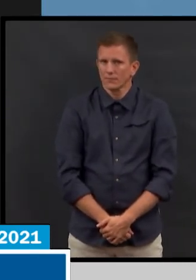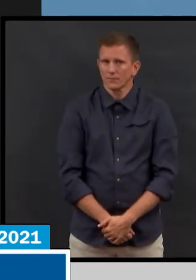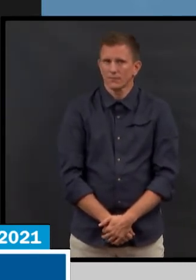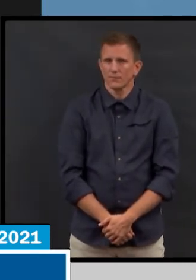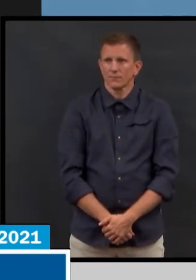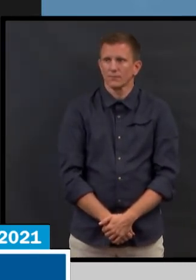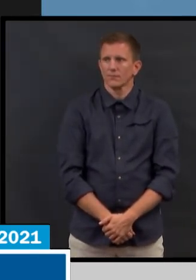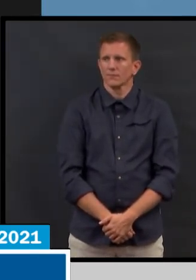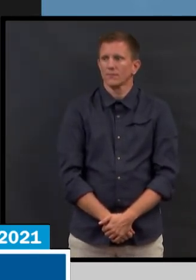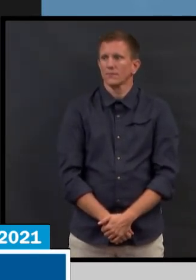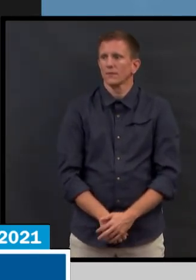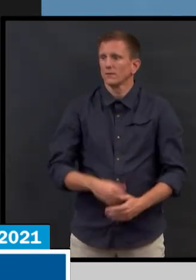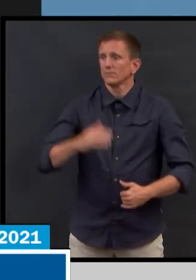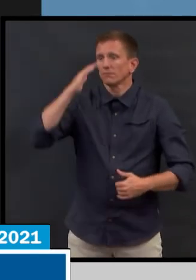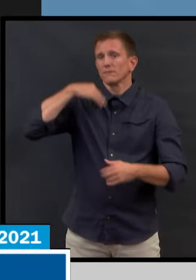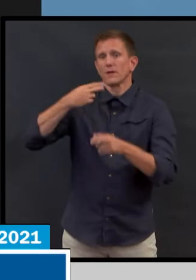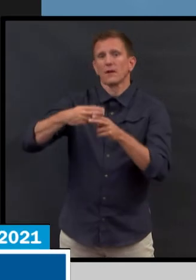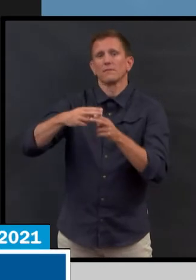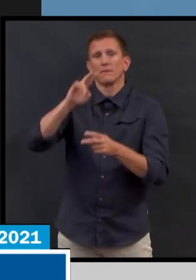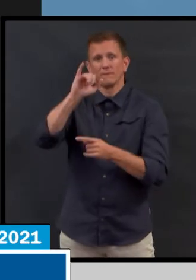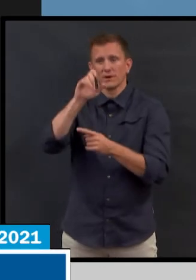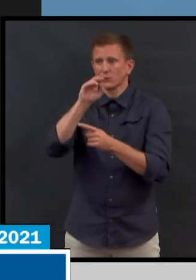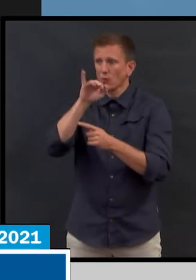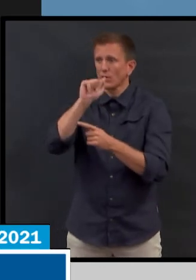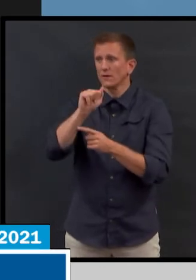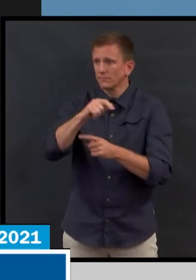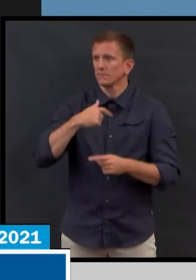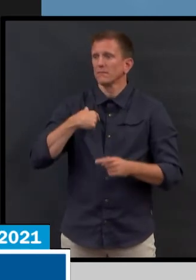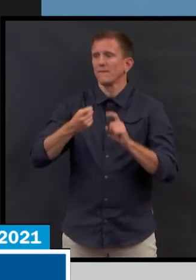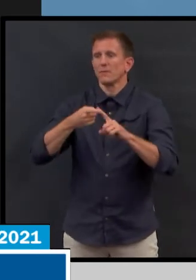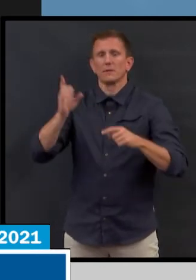hola my name is victoria aguilar department